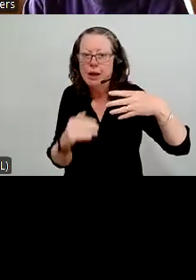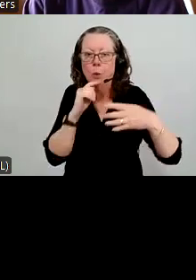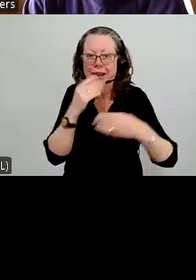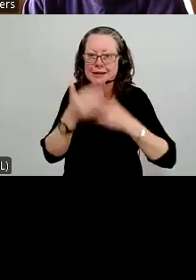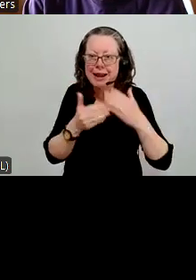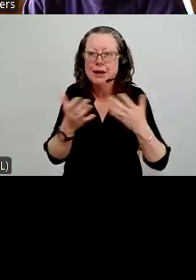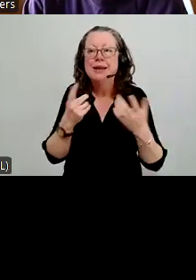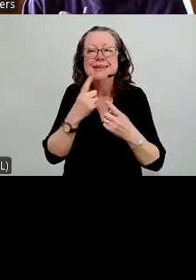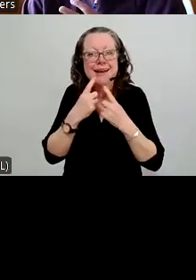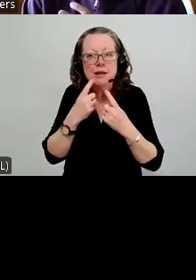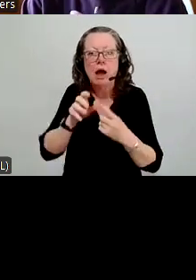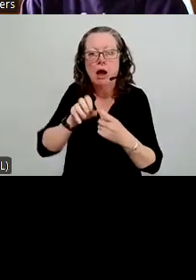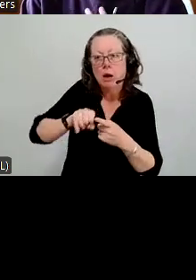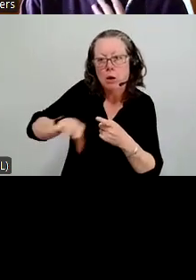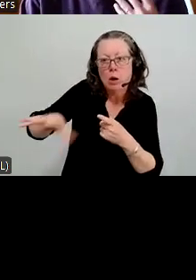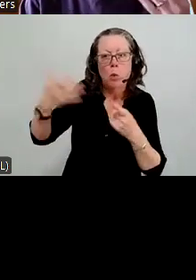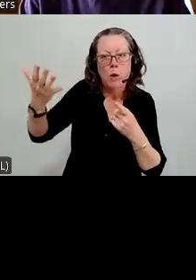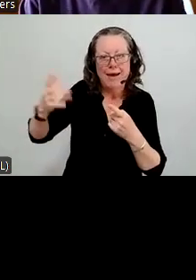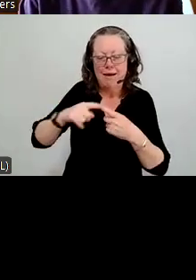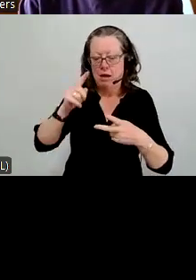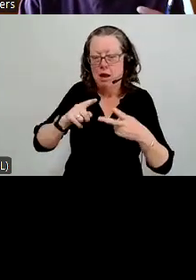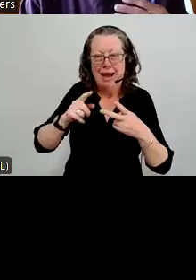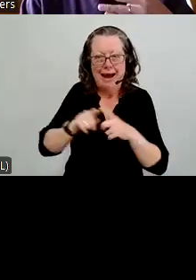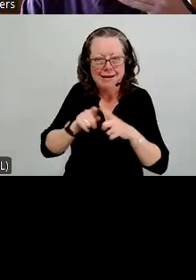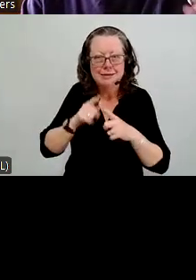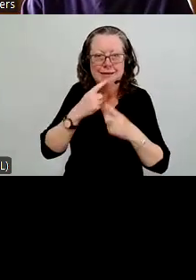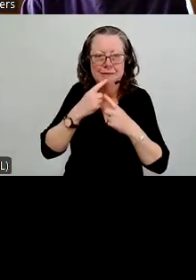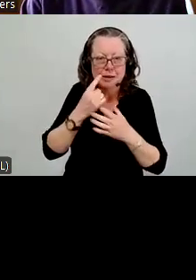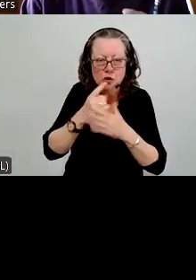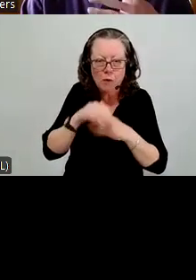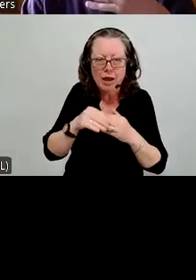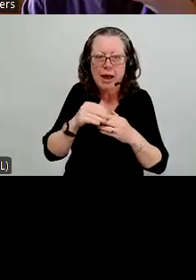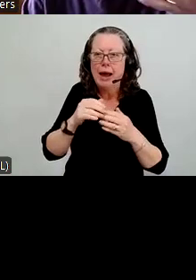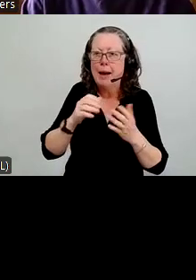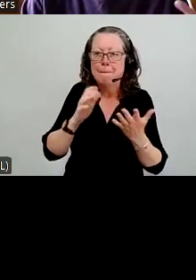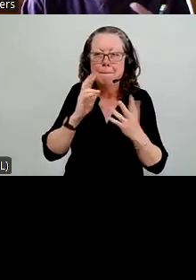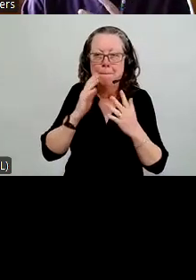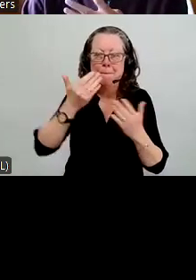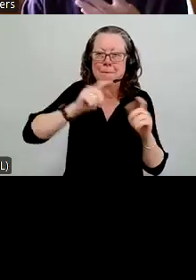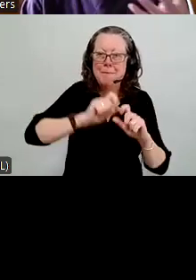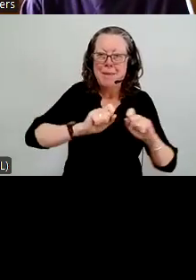Different page views, people clicking on links, people filling out forms, that data is all being tracked and sent back